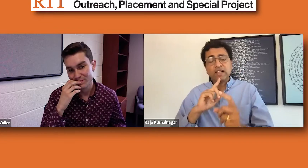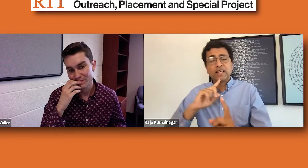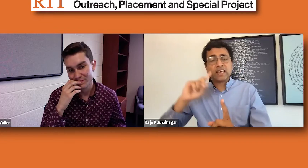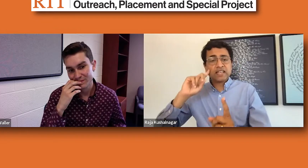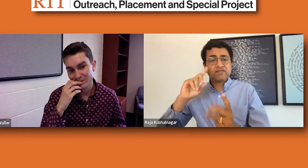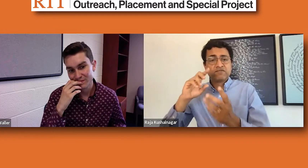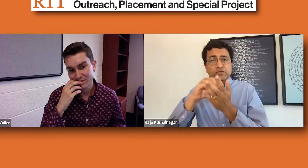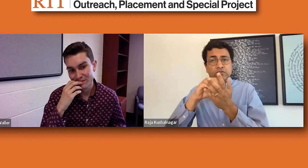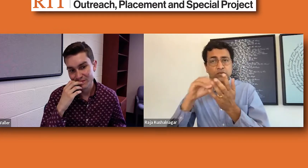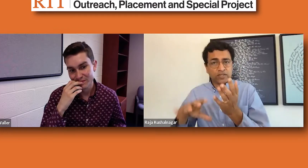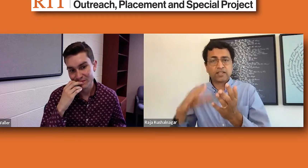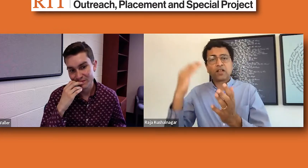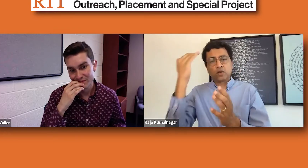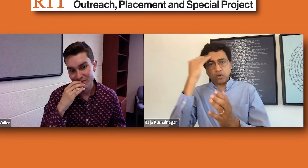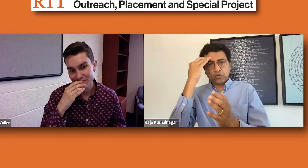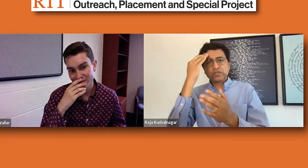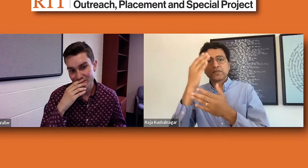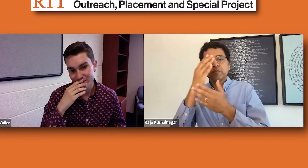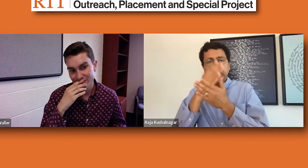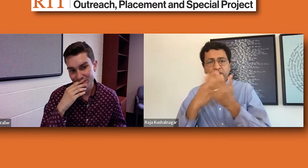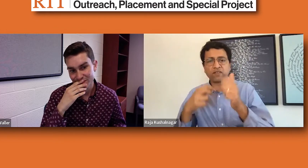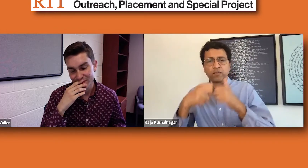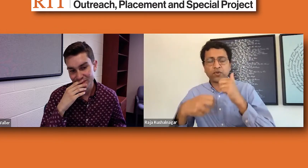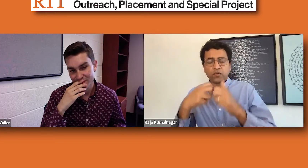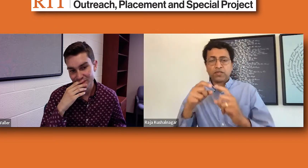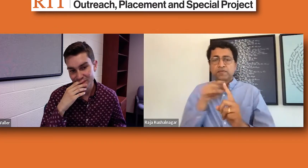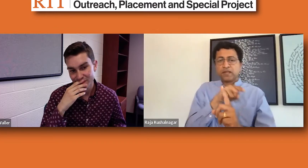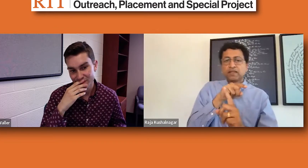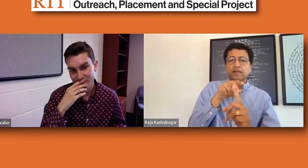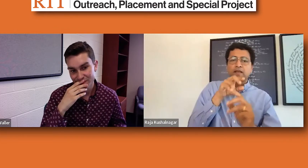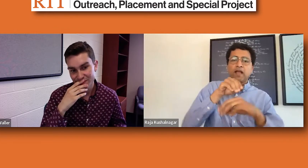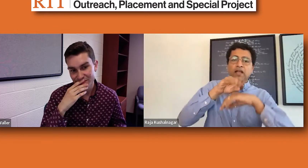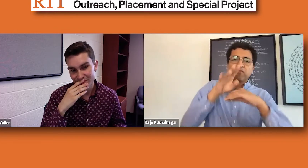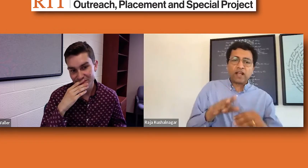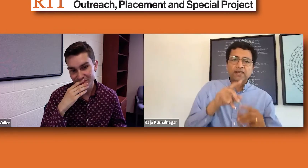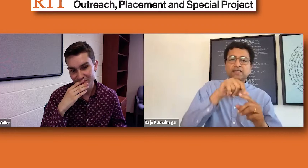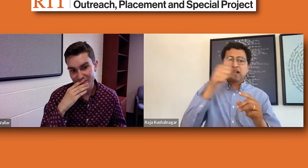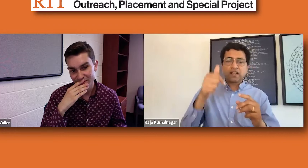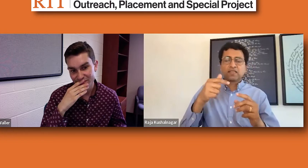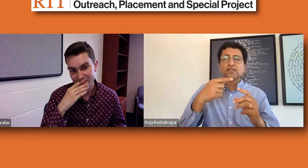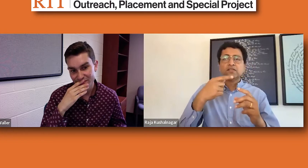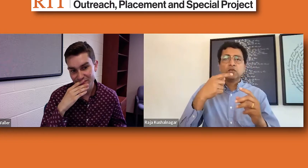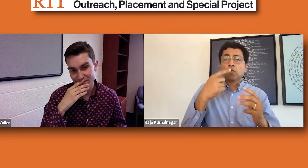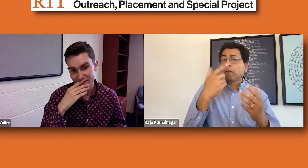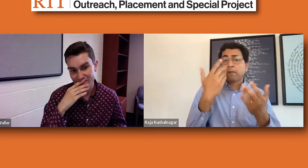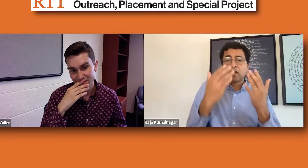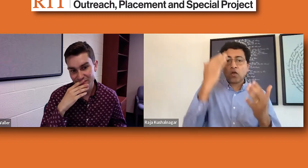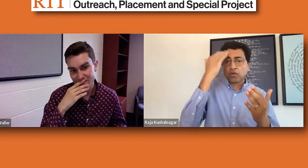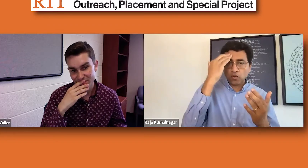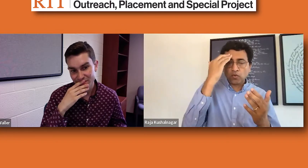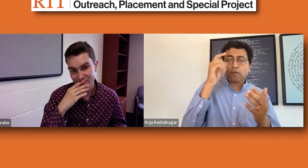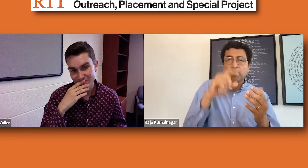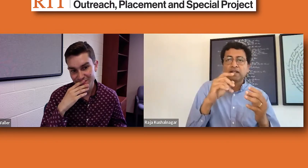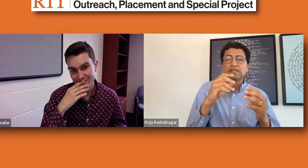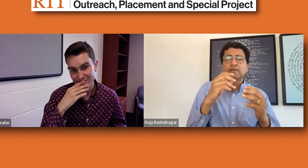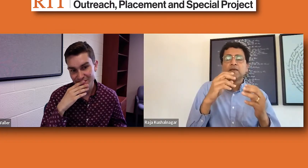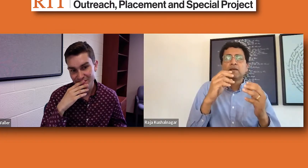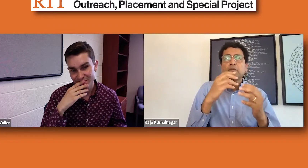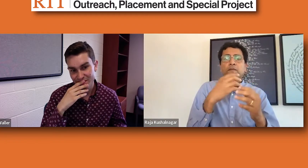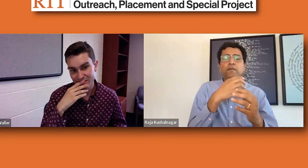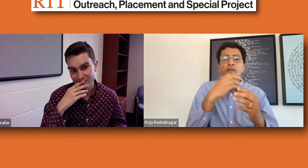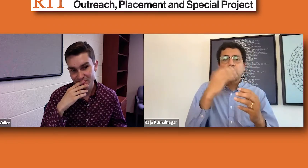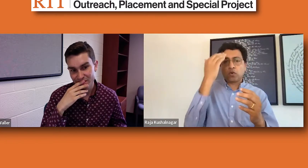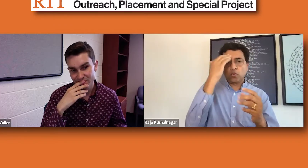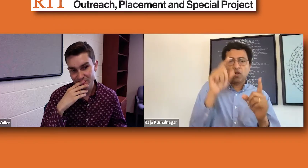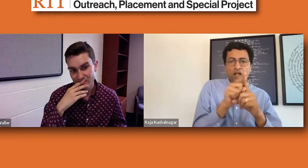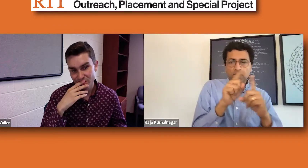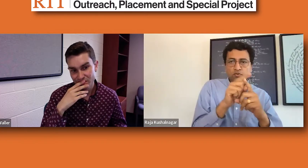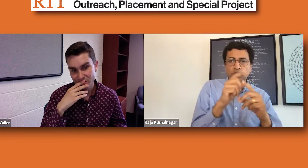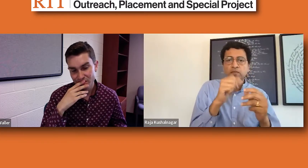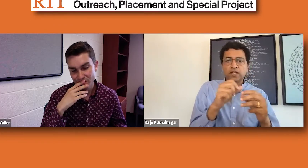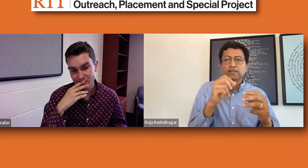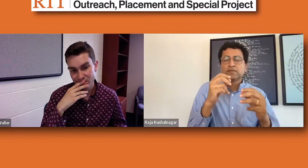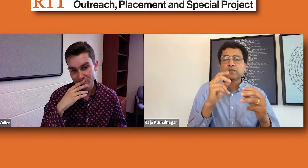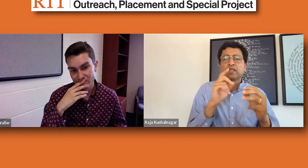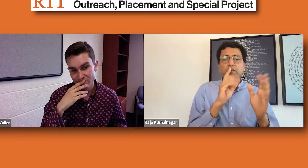to understand the problems that they're going to be talking about.